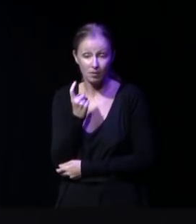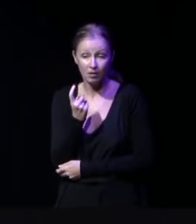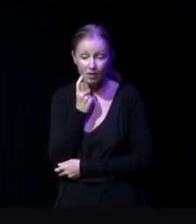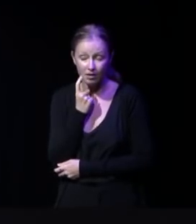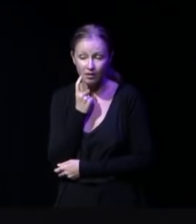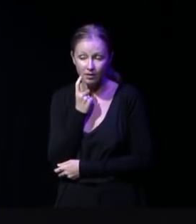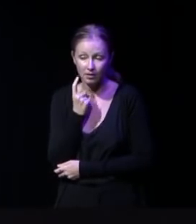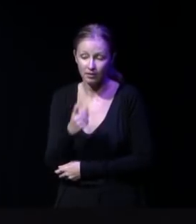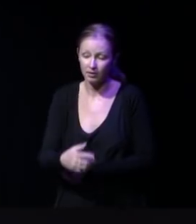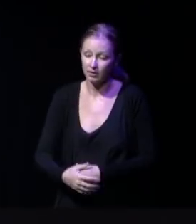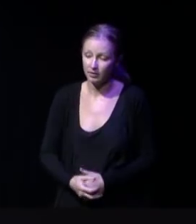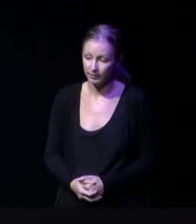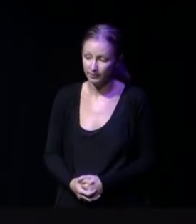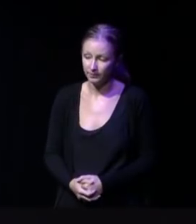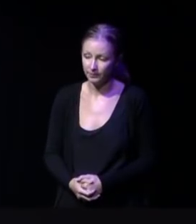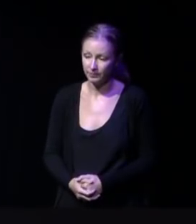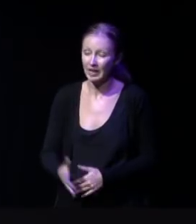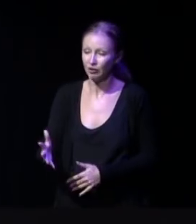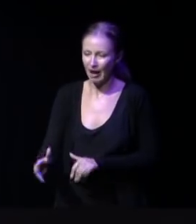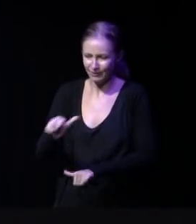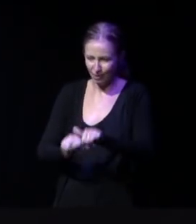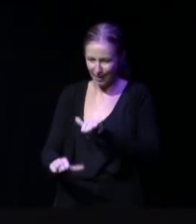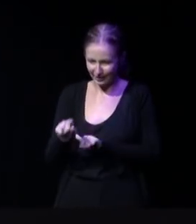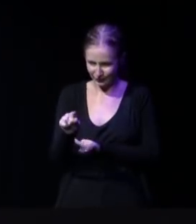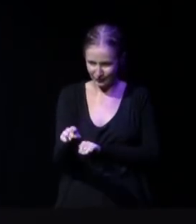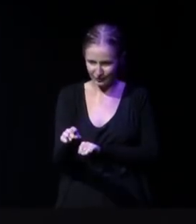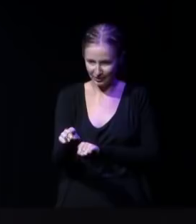I have to go back to you because it's very striking to me.